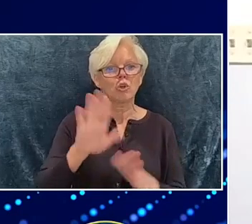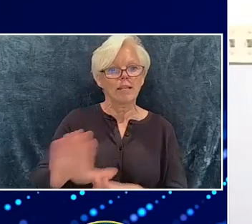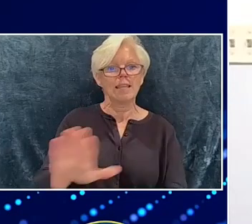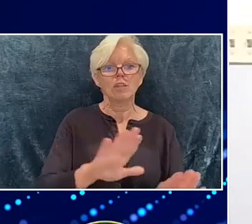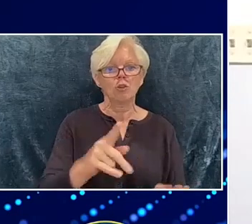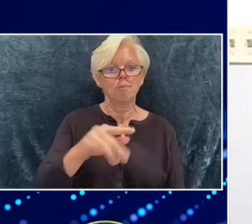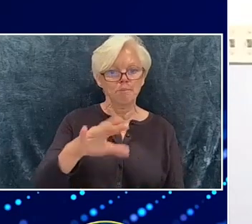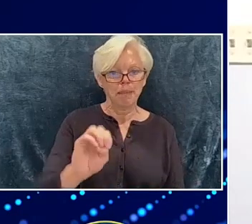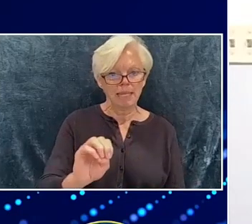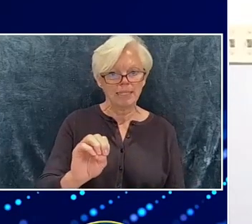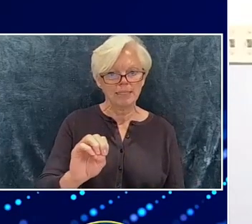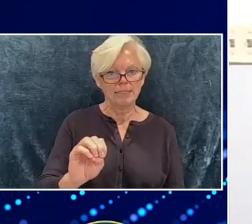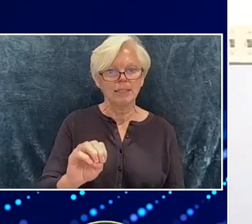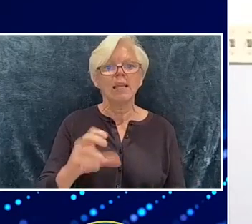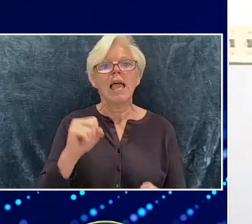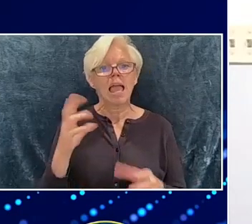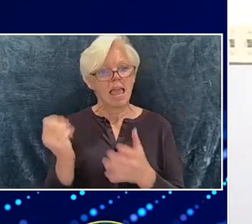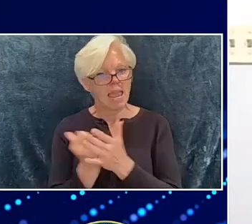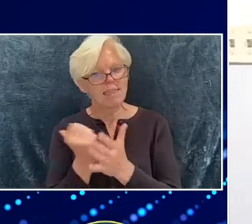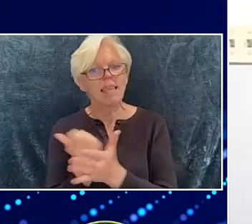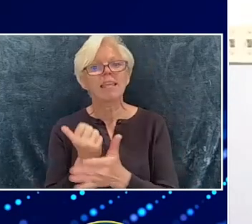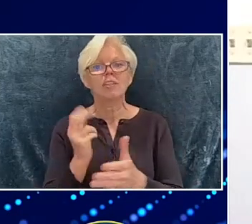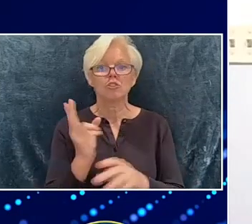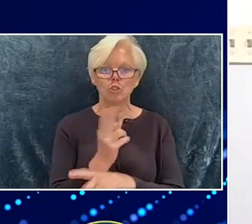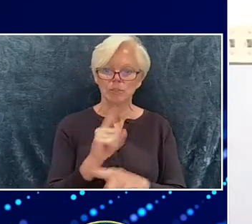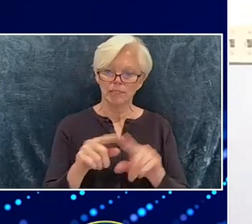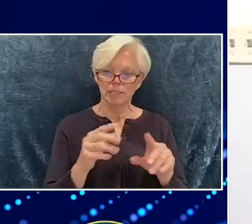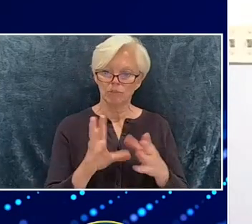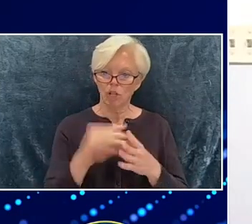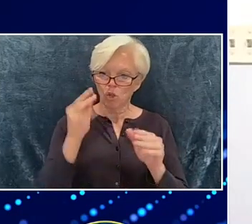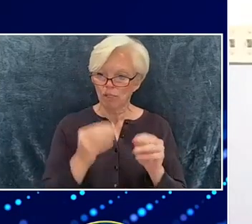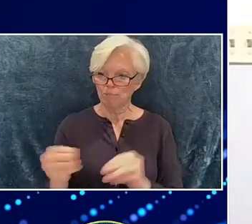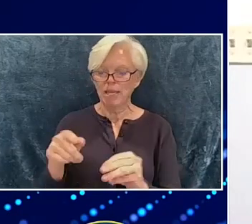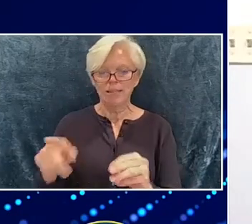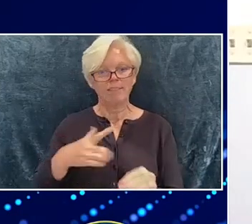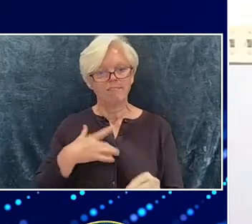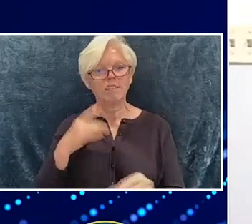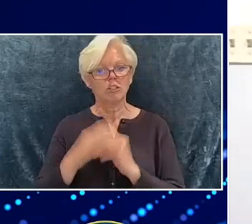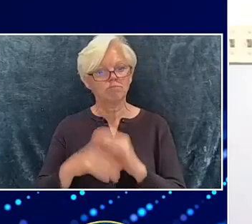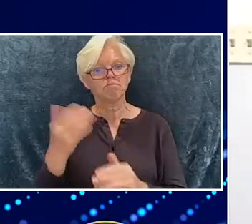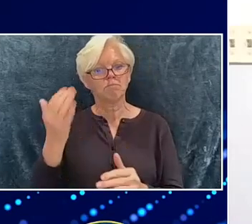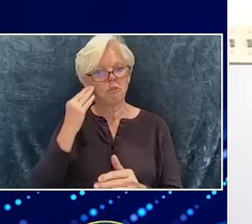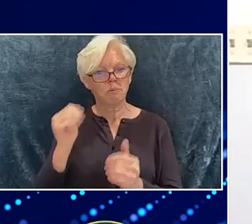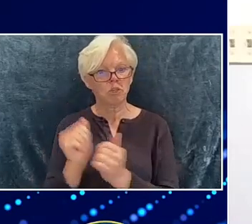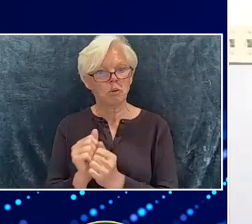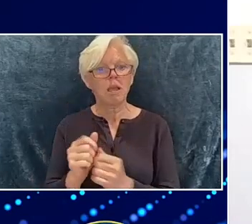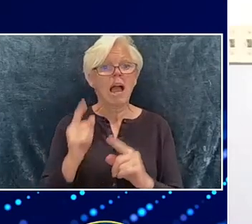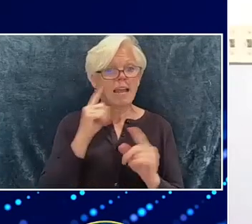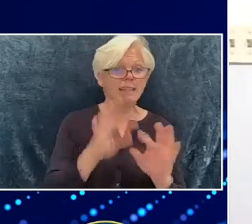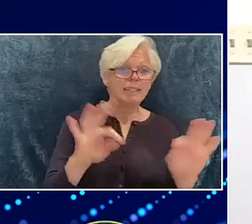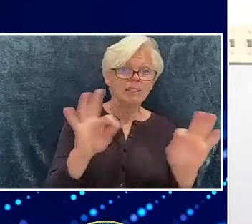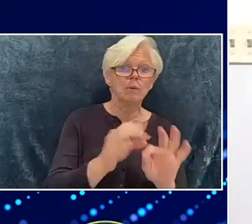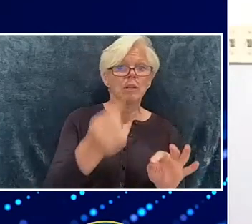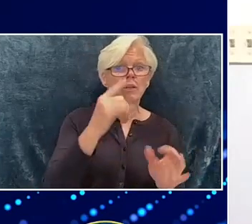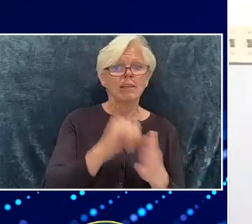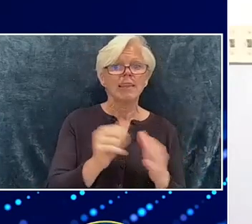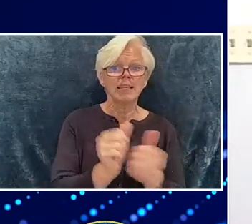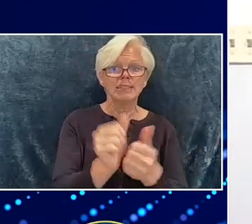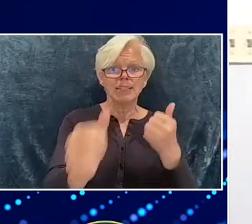methodologies that they are familiar with. I feel it's really crucial to understand that distance education is typically part